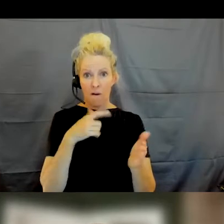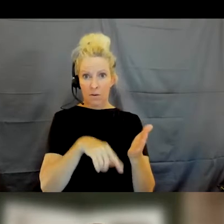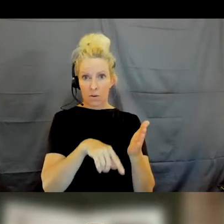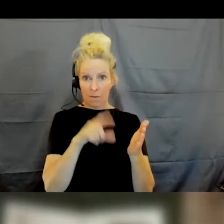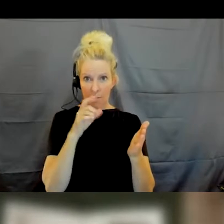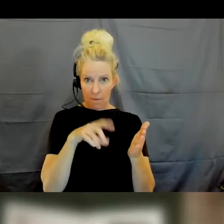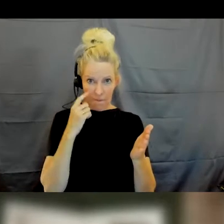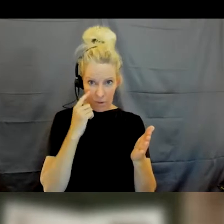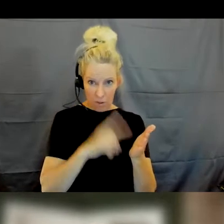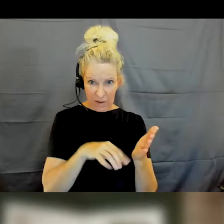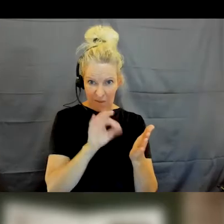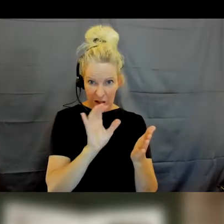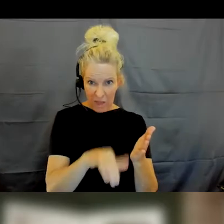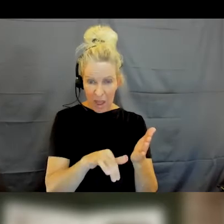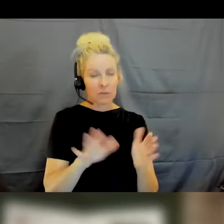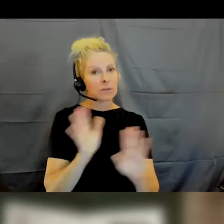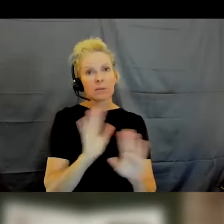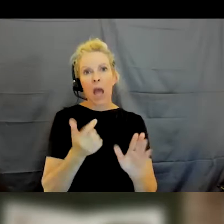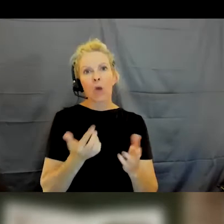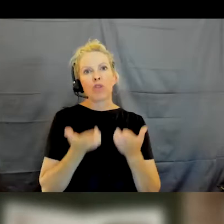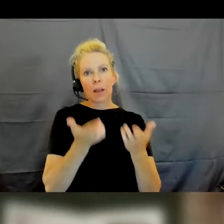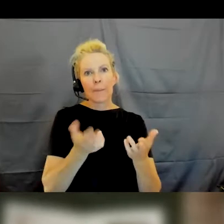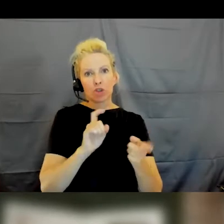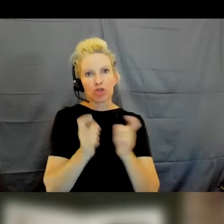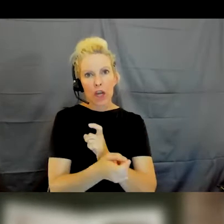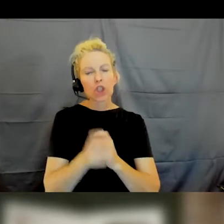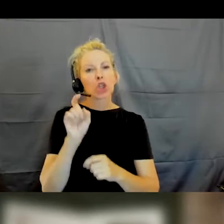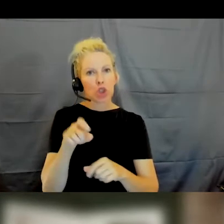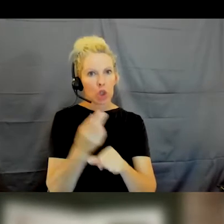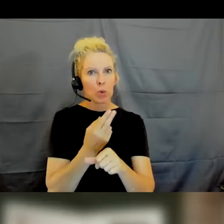a change. You should be using a button element to this, clearly something that is interactive,